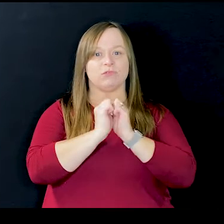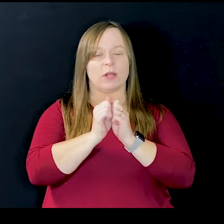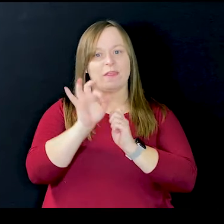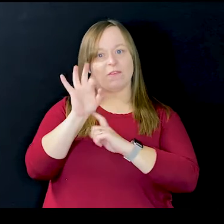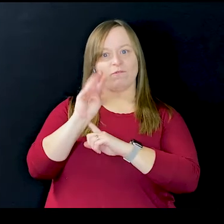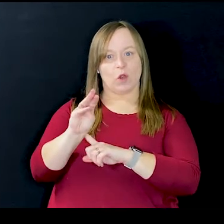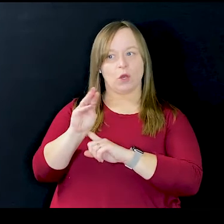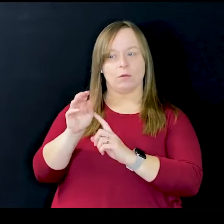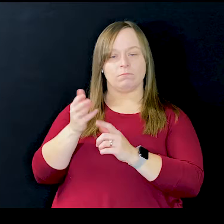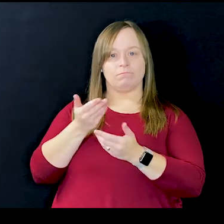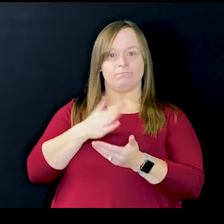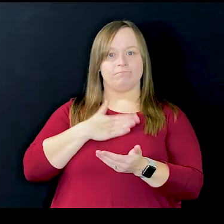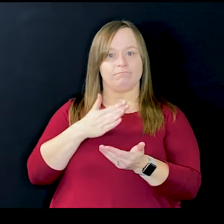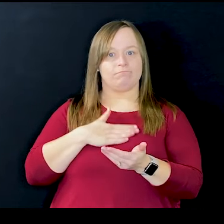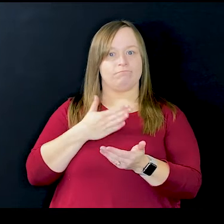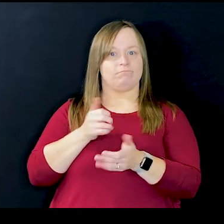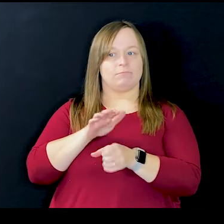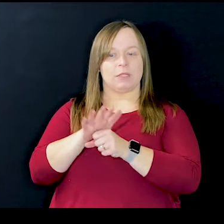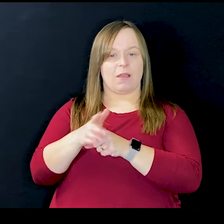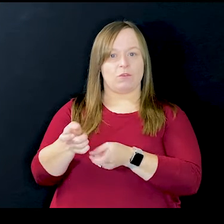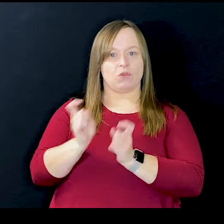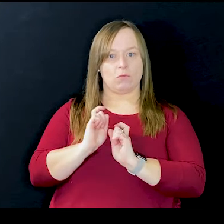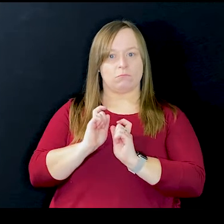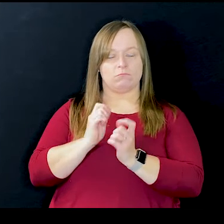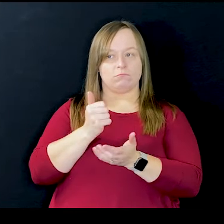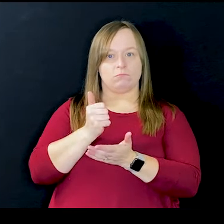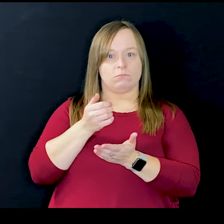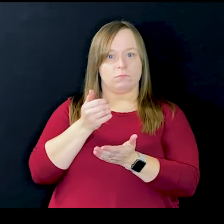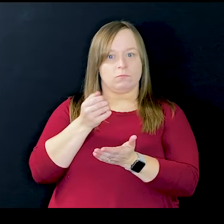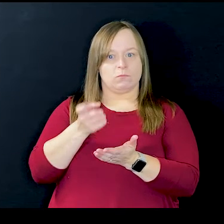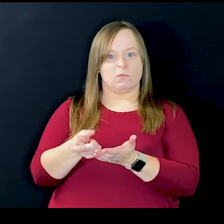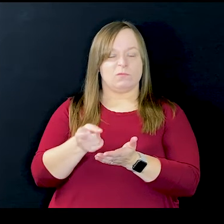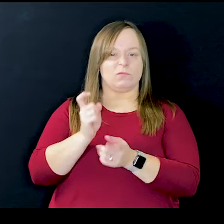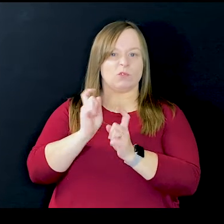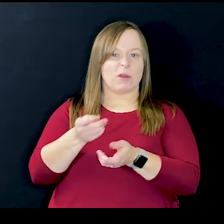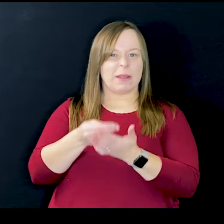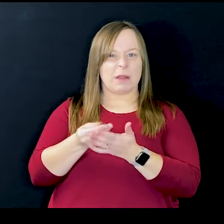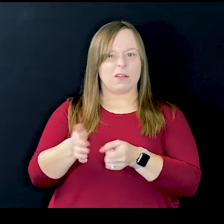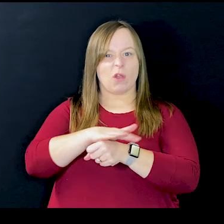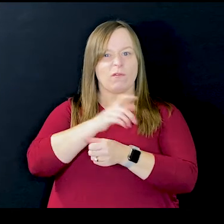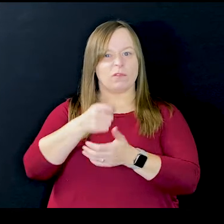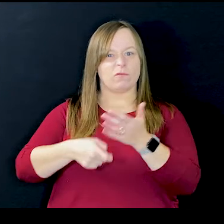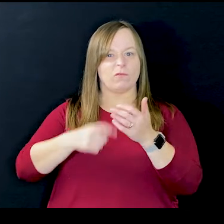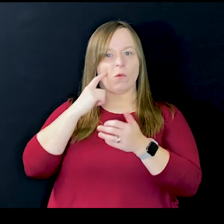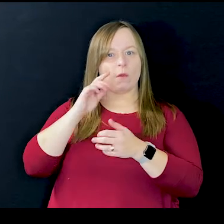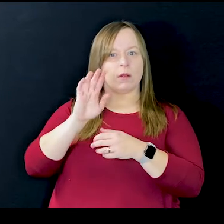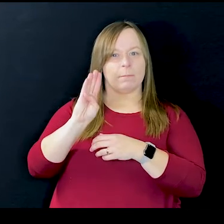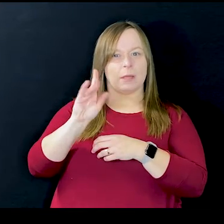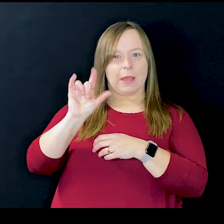And then the firm was generous enough to donate the money to cover the cost for VLP.